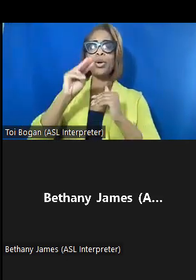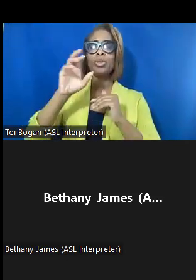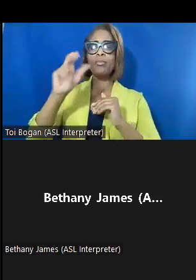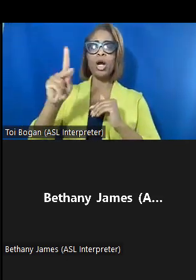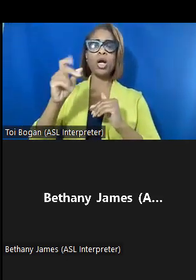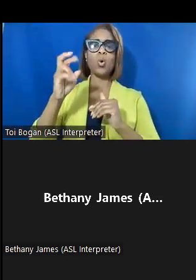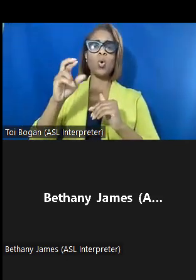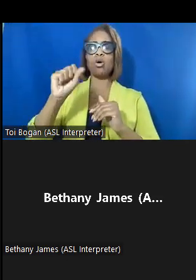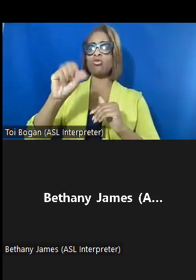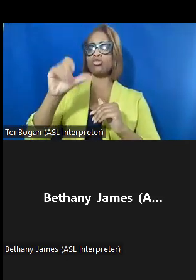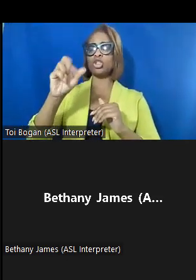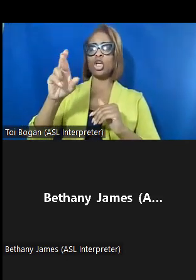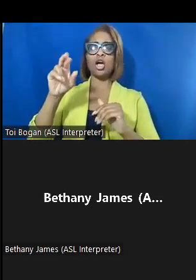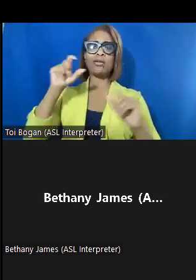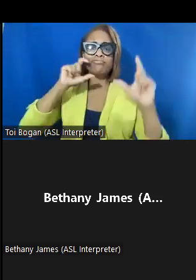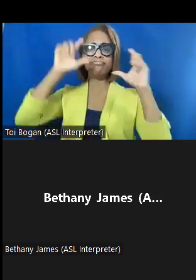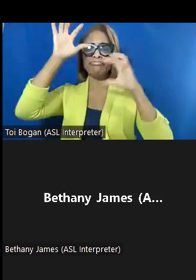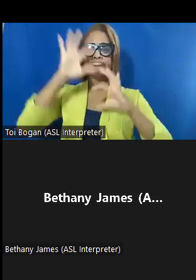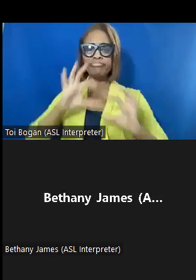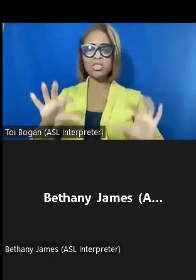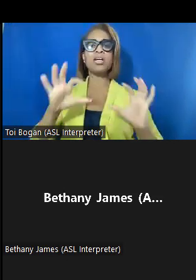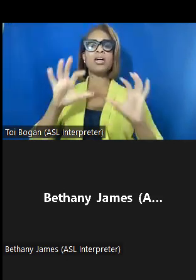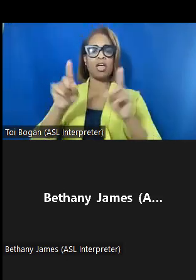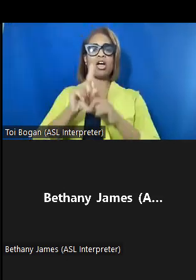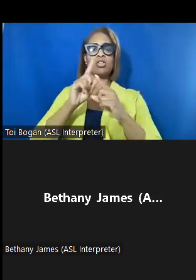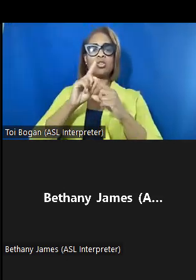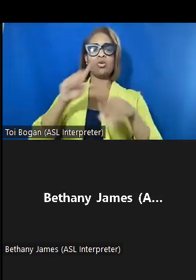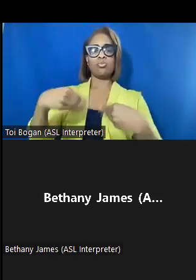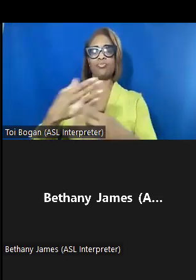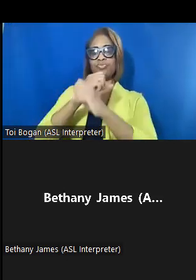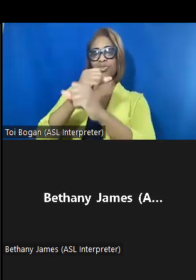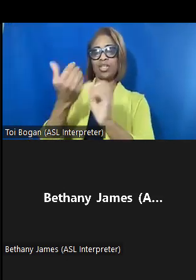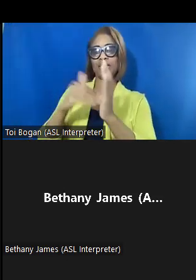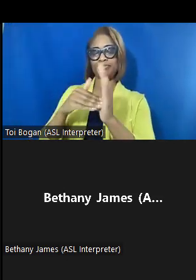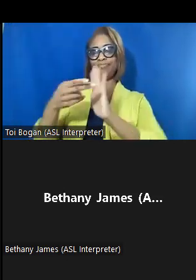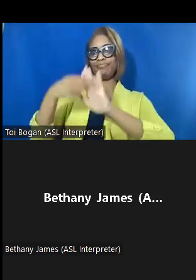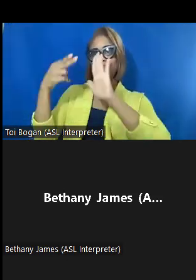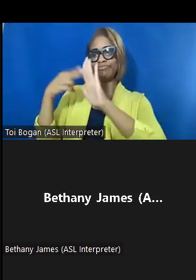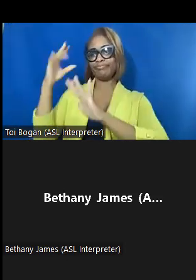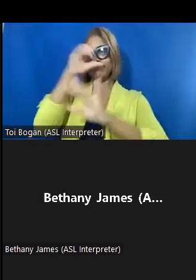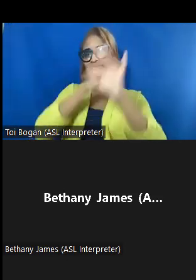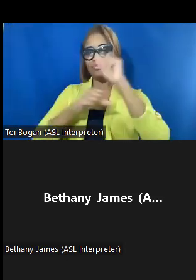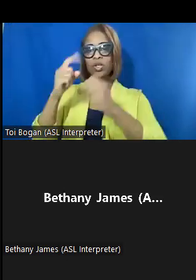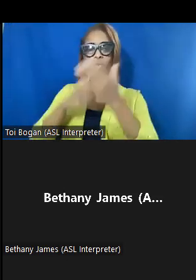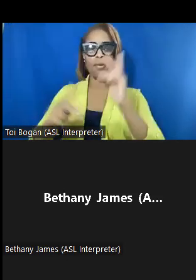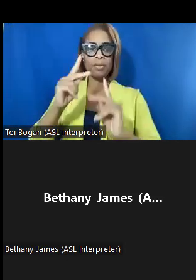This prong also provides protection against, as I said, stereotypes, assumptions about what people think it is to be a disability.